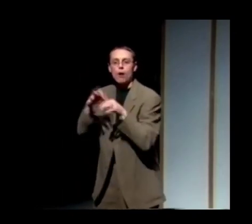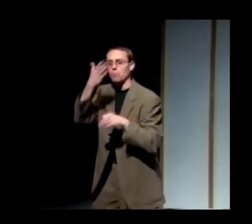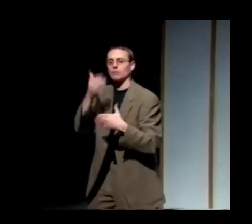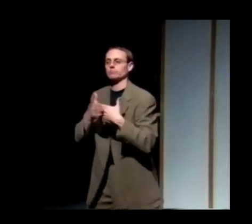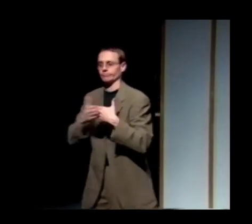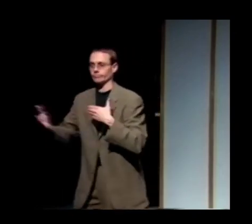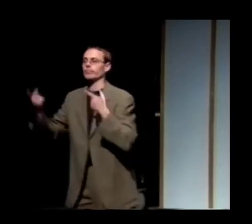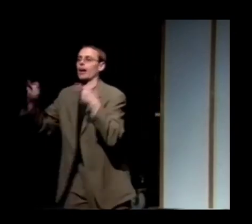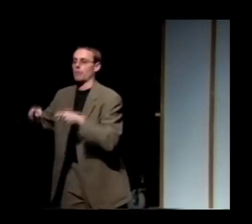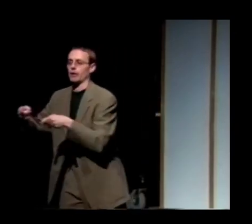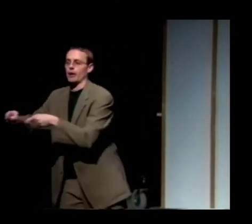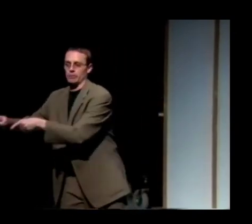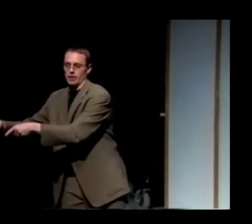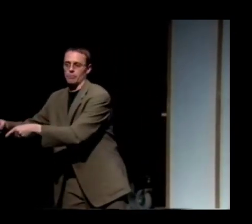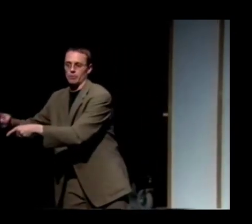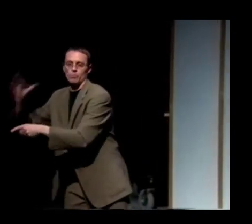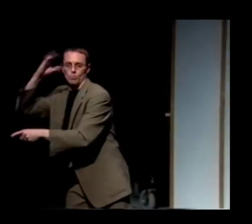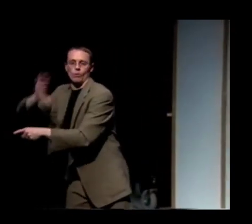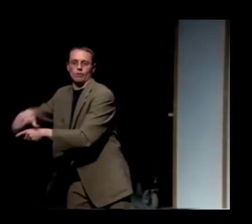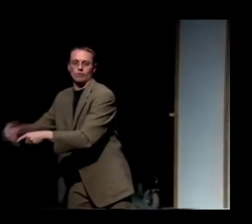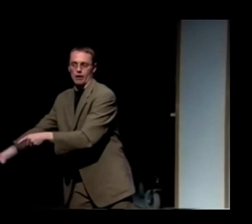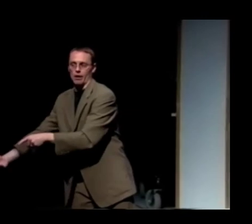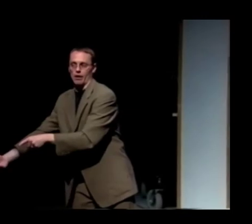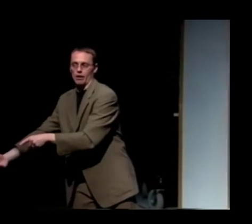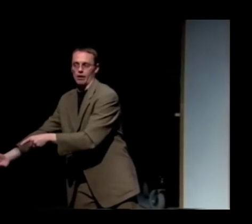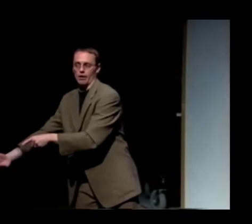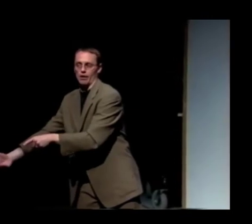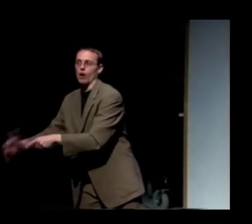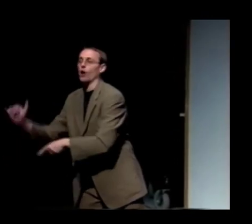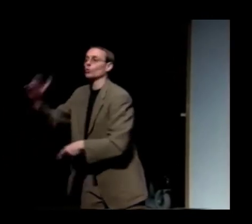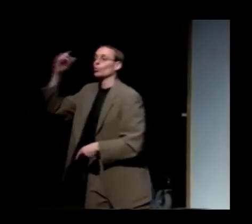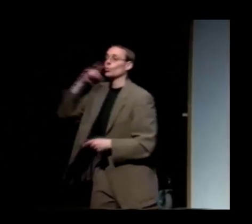AND YOU COULD SEE WHAT WAS HAPPENING, AND THAT WAS IMPORTANT BECAUSE OF WHAT WAS GONNA HAPPEN LATER ON,